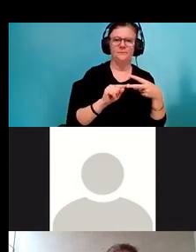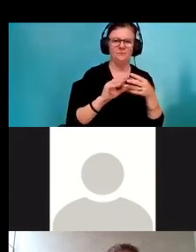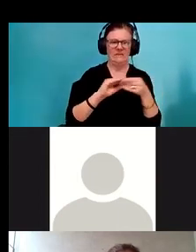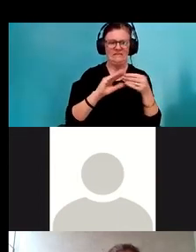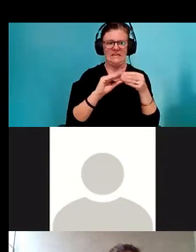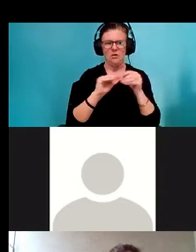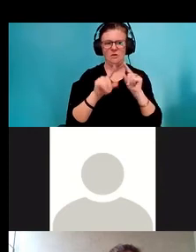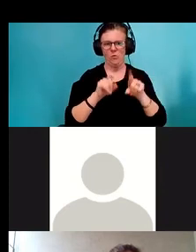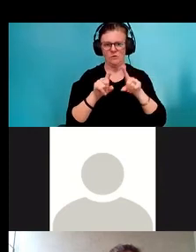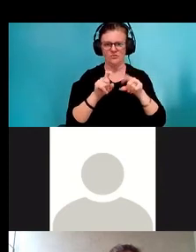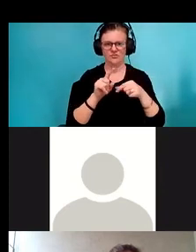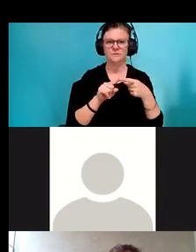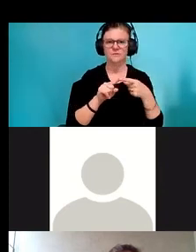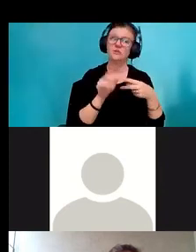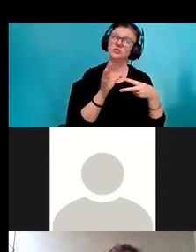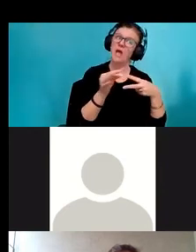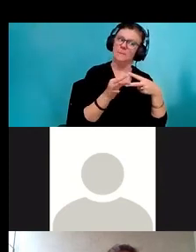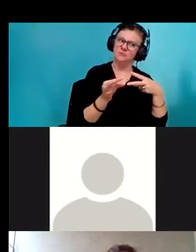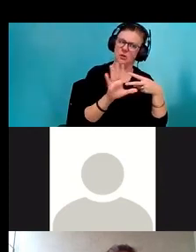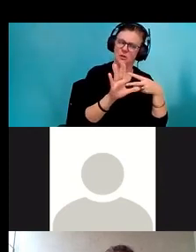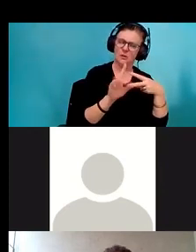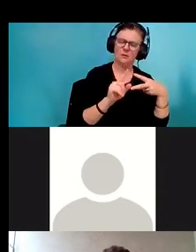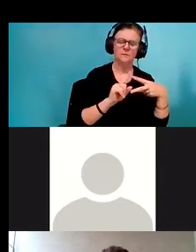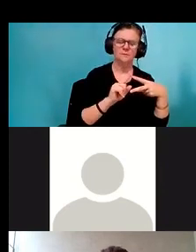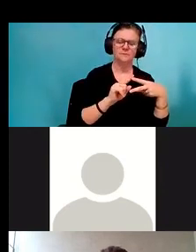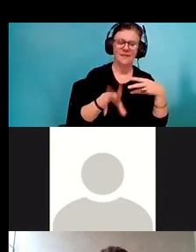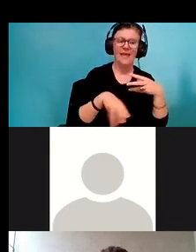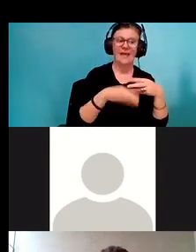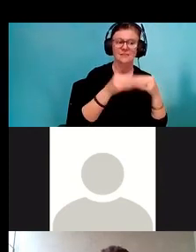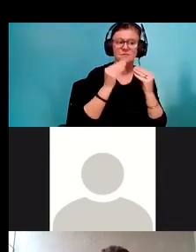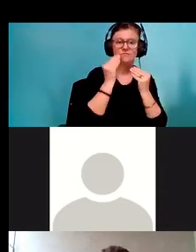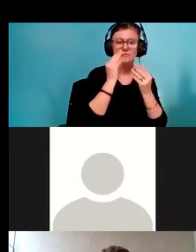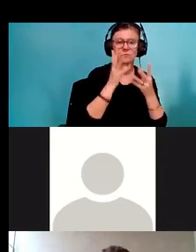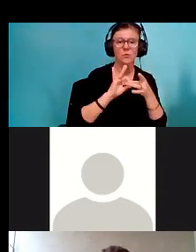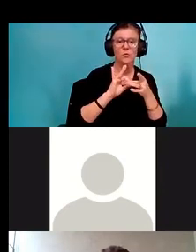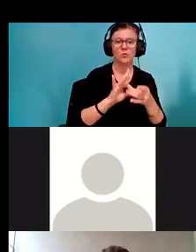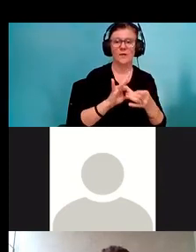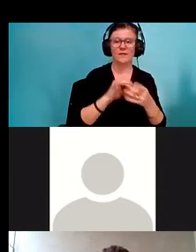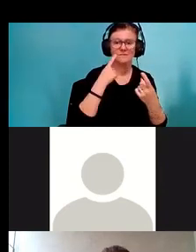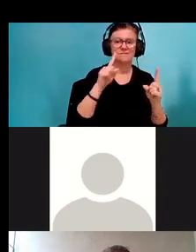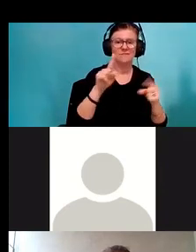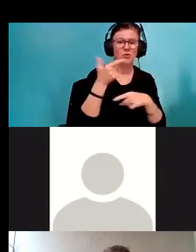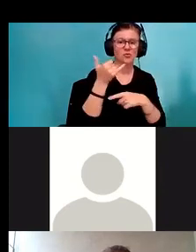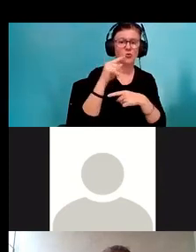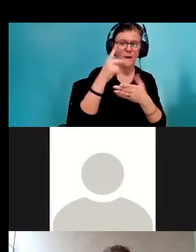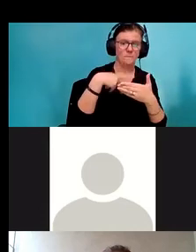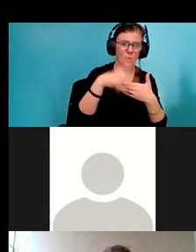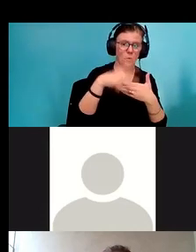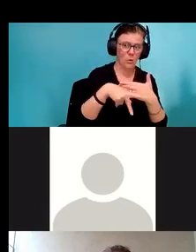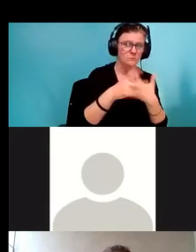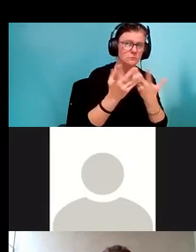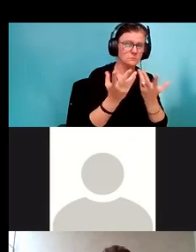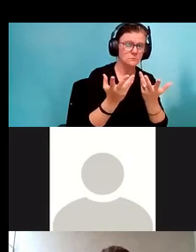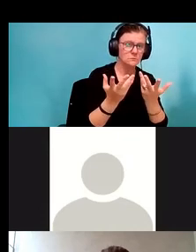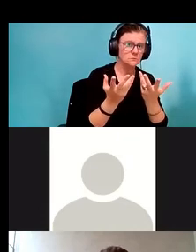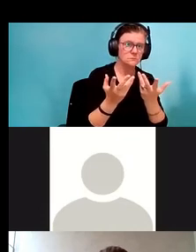which are actually optional. One is additional information regarding the effectiveness of your grant program. So this is a great place for you to talk